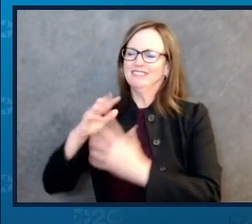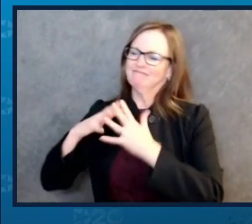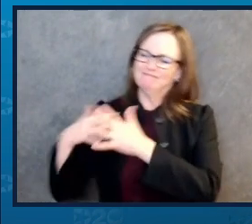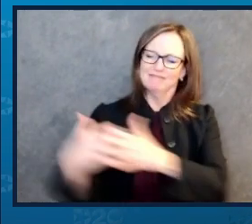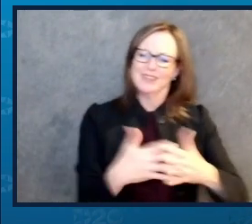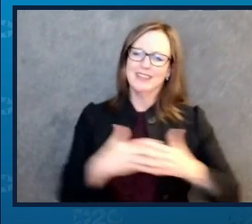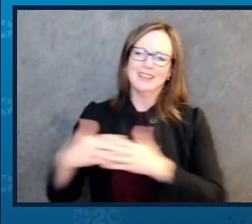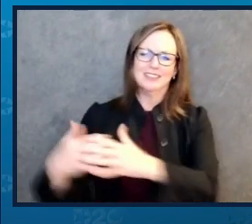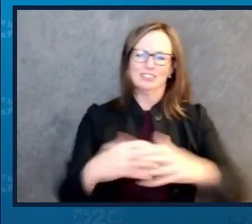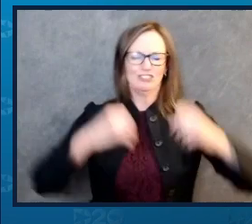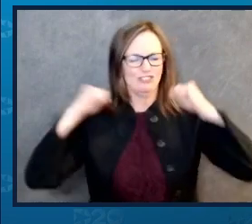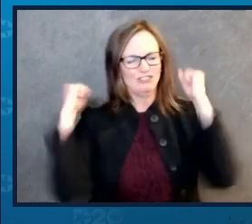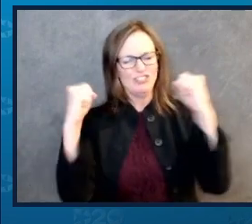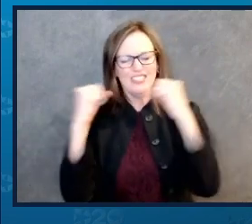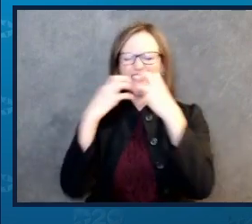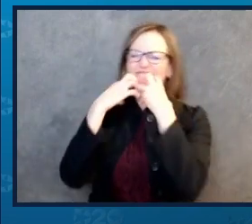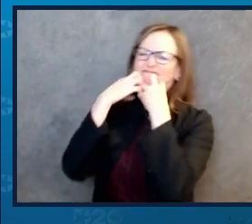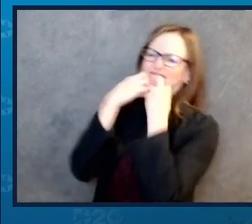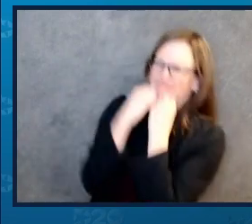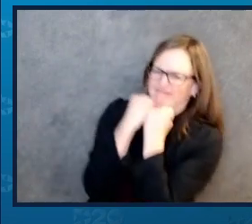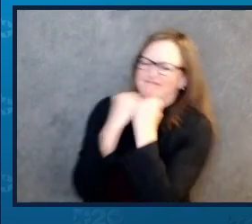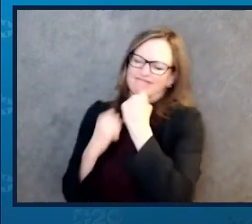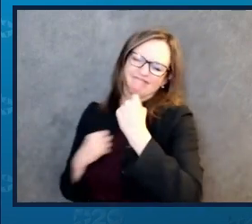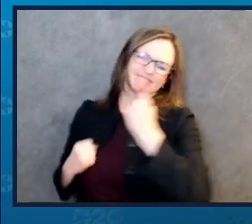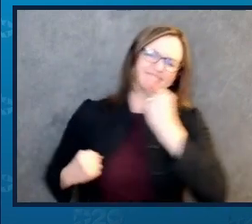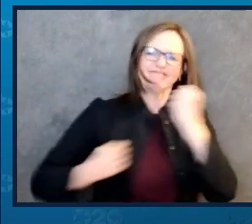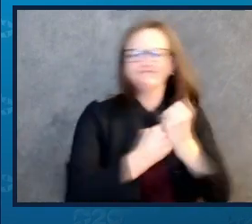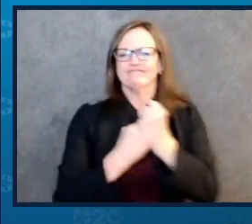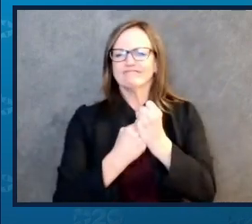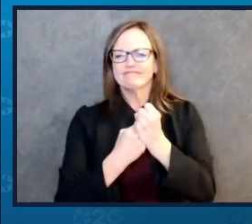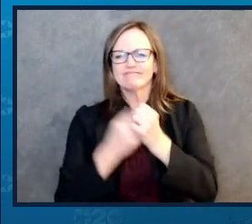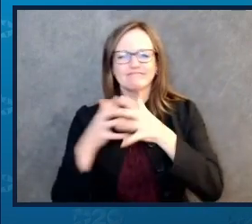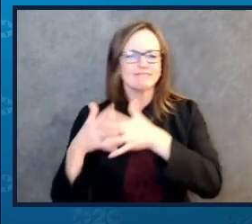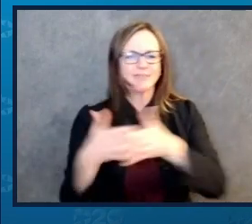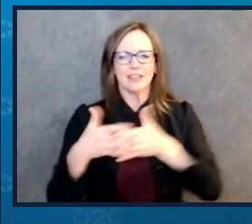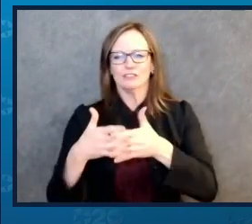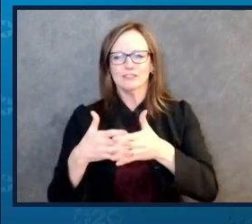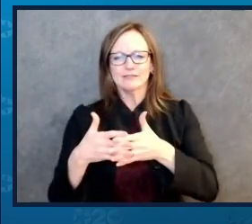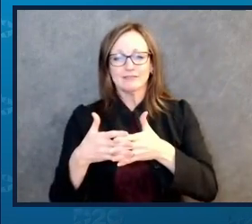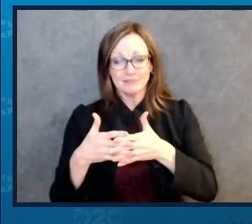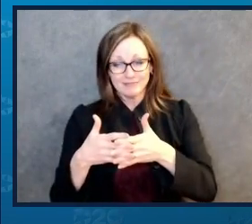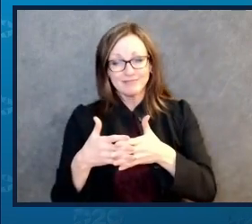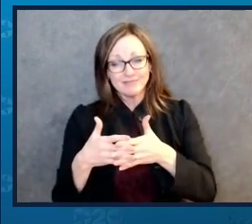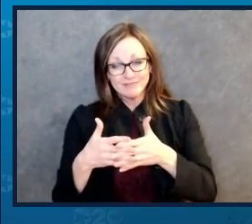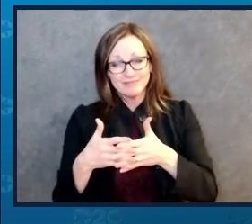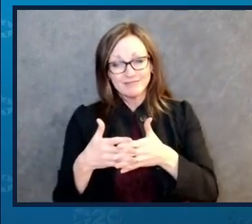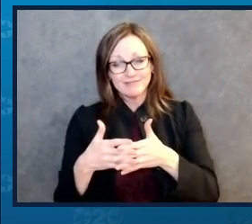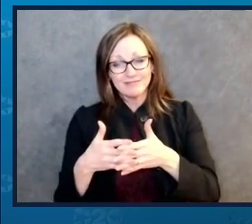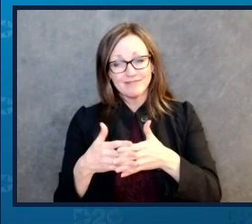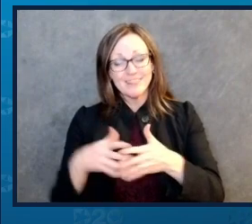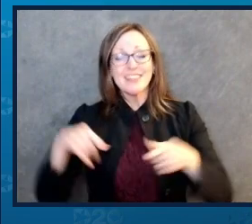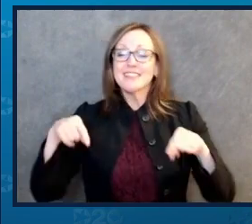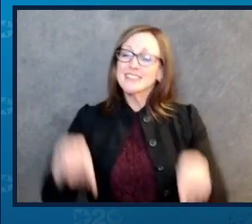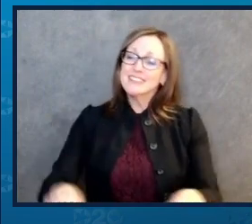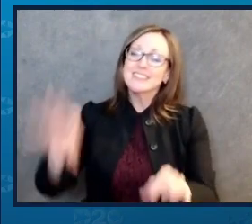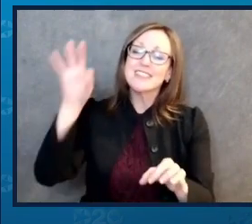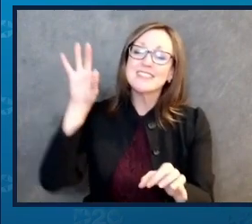COUNTRY IN THIS ELECTION, WE